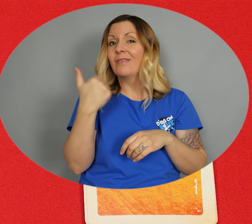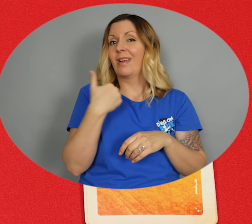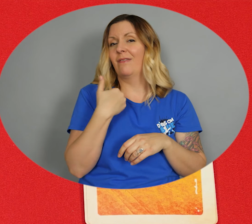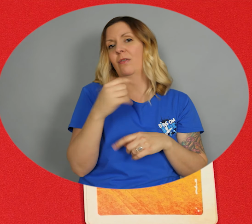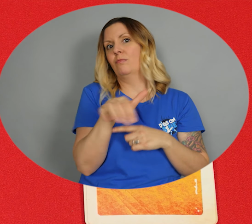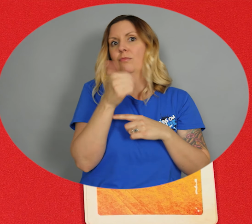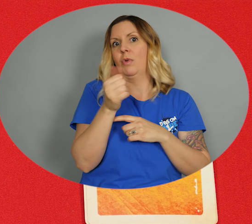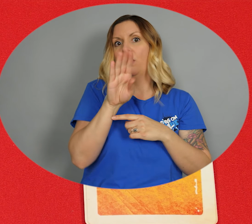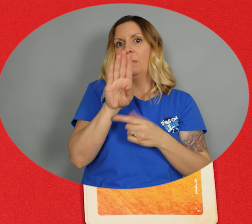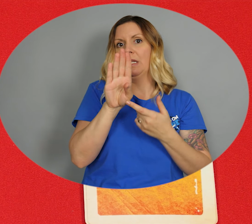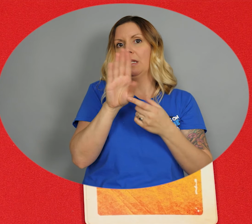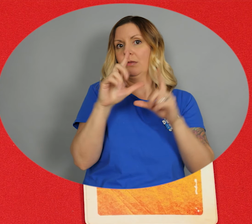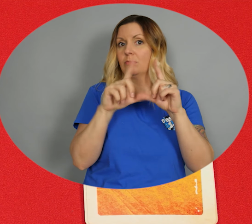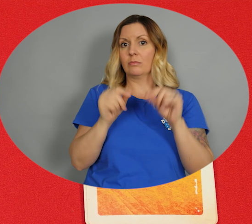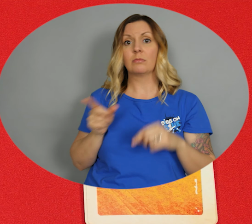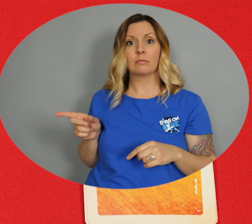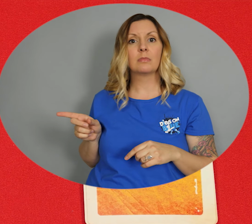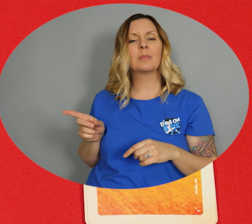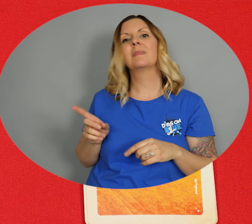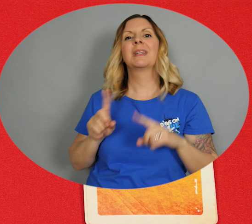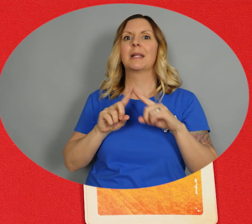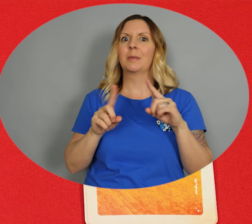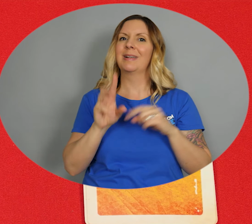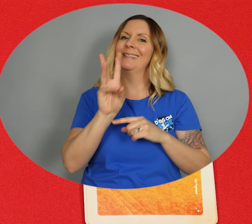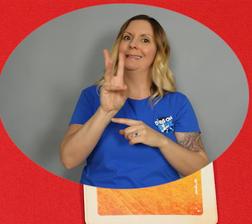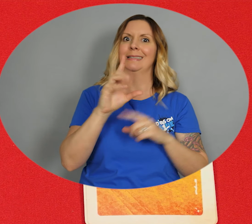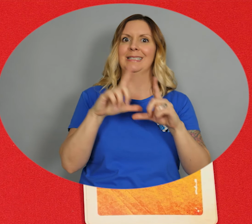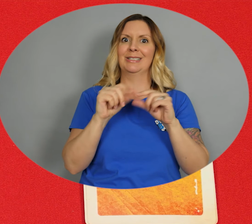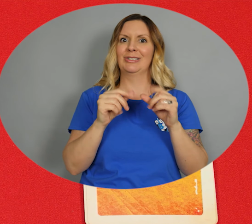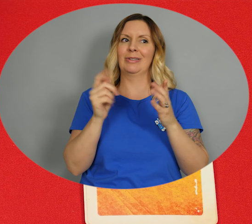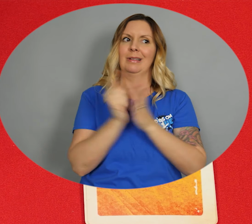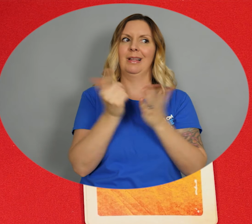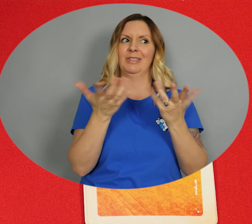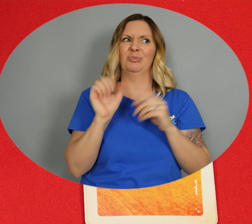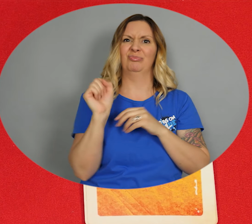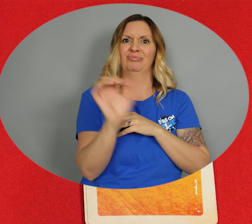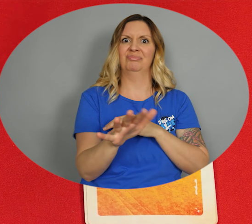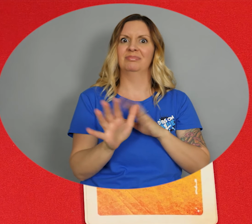b cards, like this. But, now I have a hand of 6 cards, which is not allowed, so - get